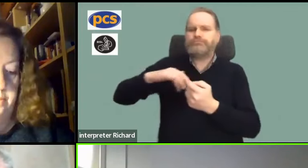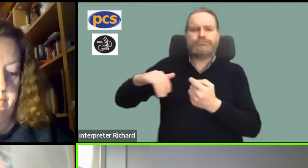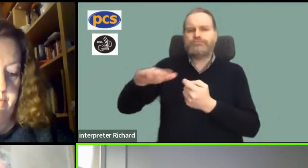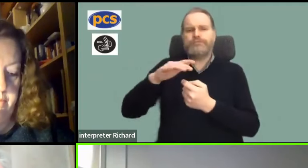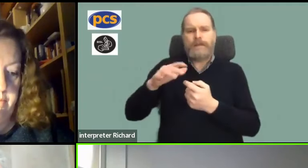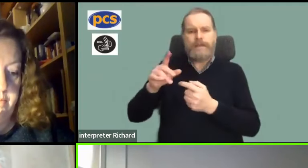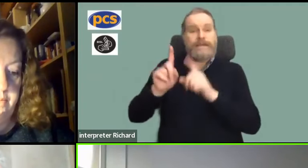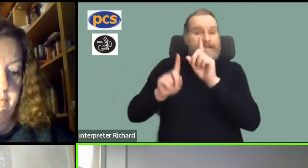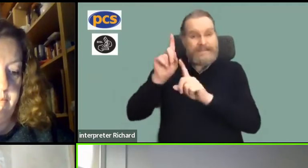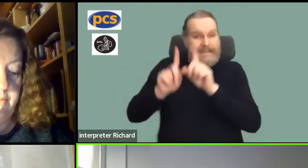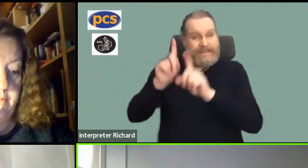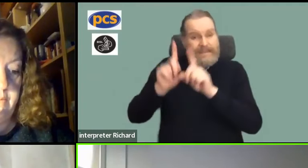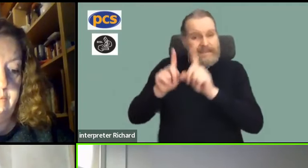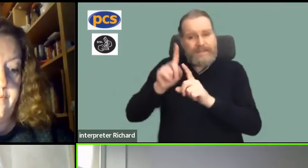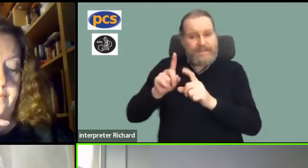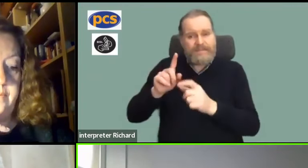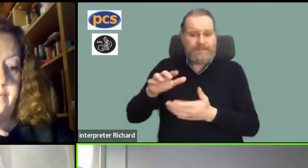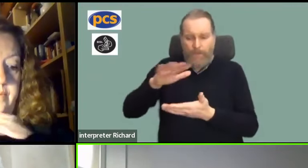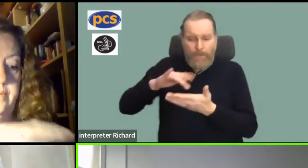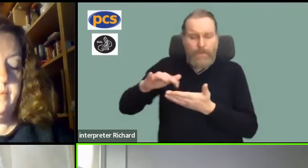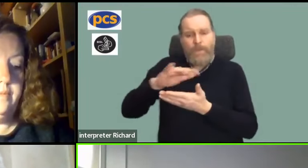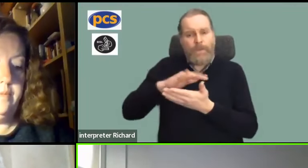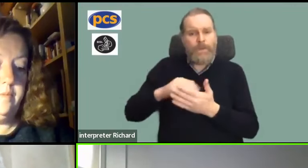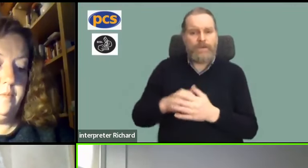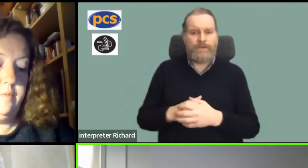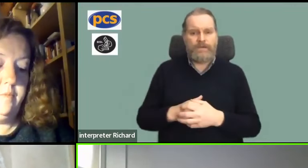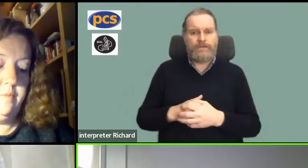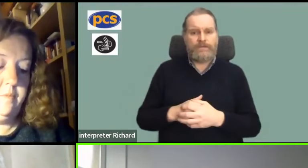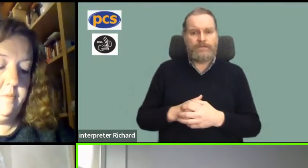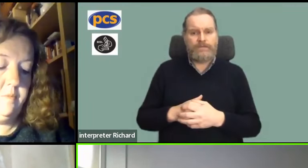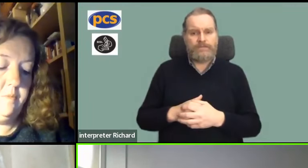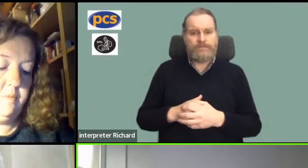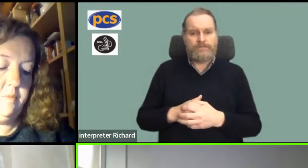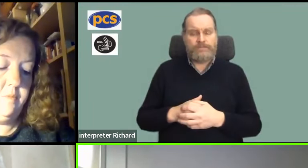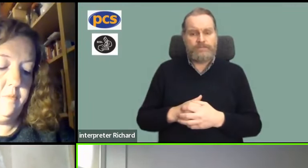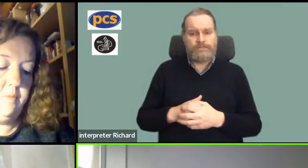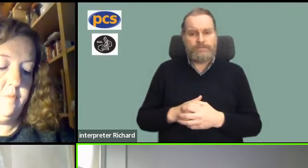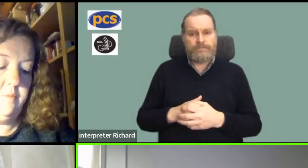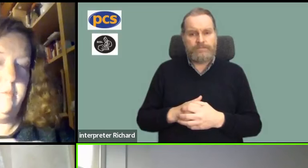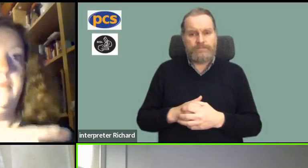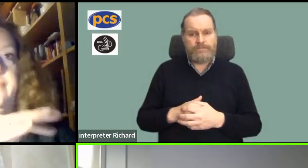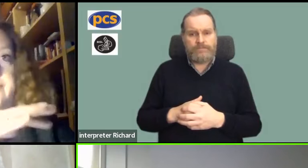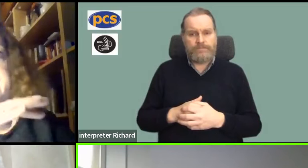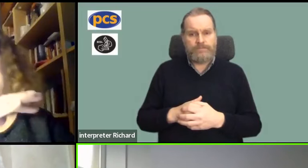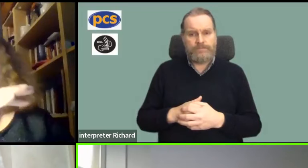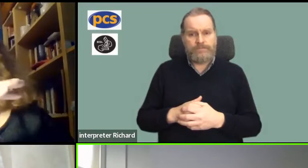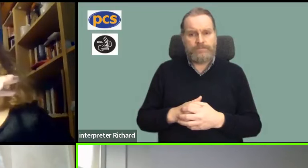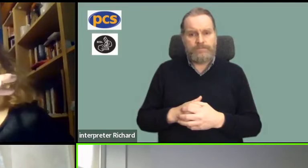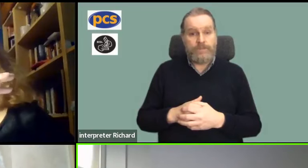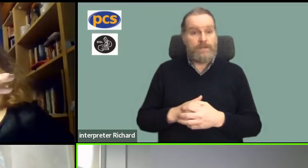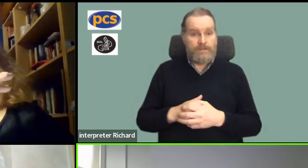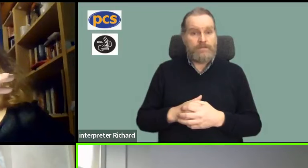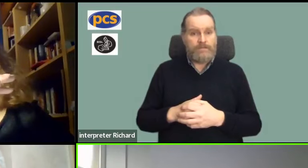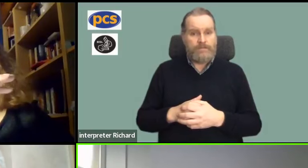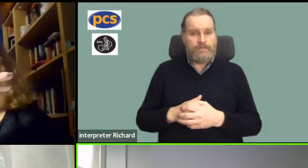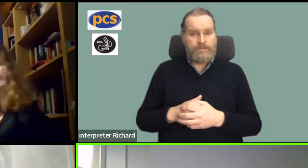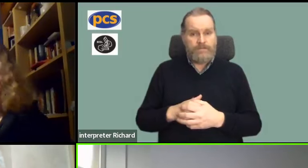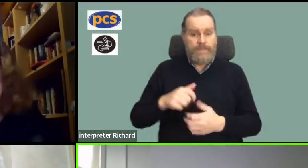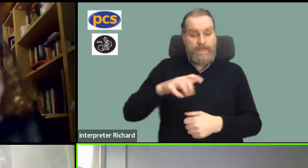with with less developed areas. I mean, I will I mean our local Mp. If anyone remembers this one that says anyone who gets voucher, he'll get vouchers for vouchers for food will treat vouchers for food will and